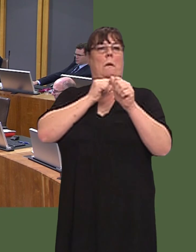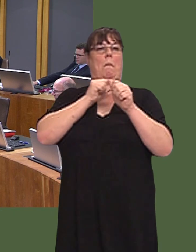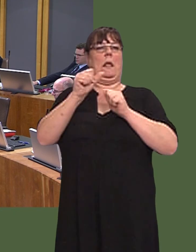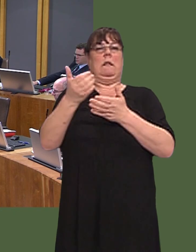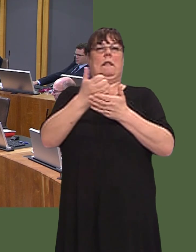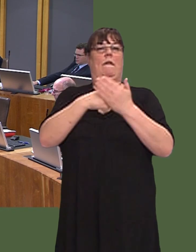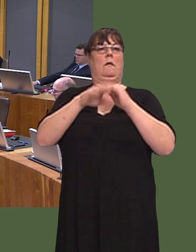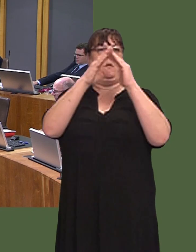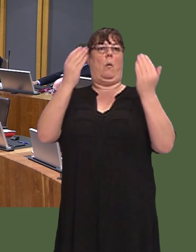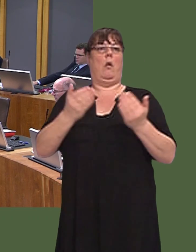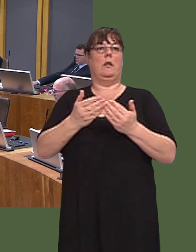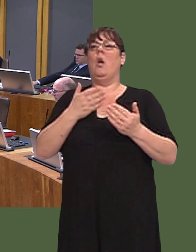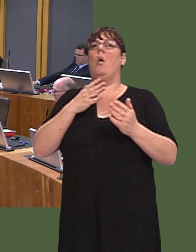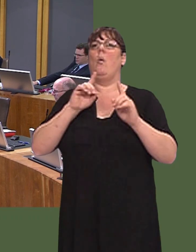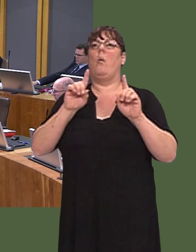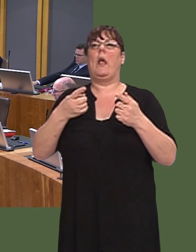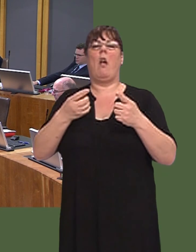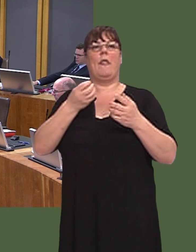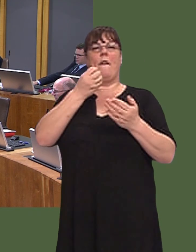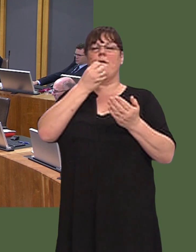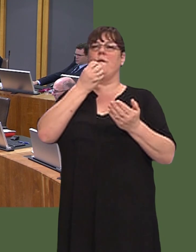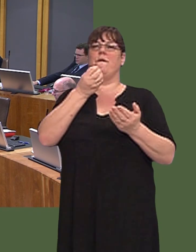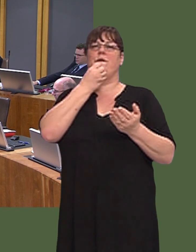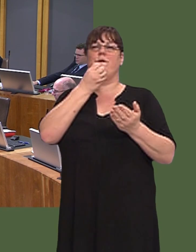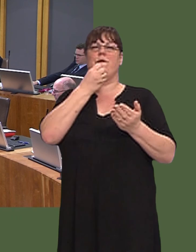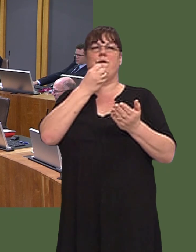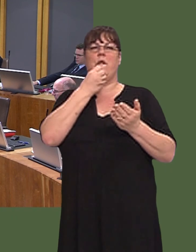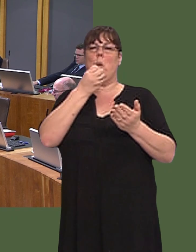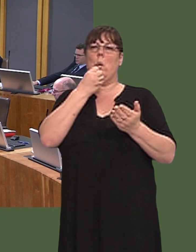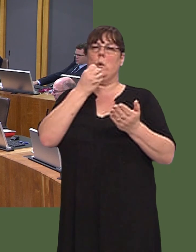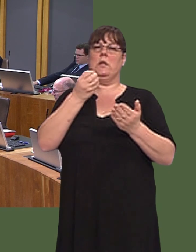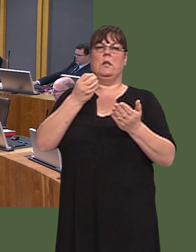We should not play around with that hard-earned and hard-won status.